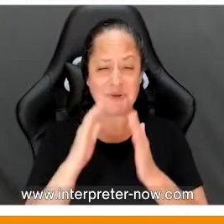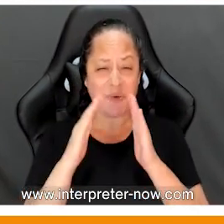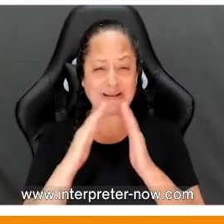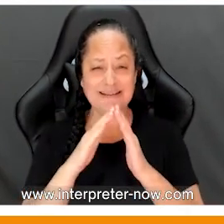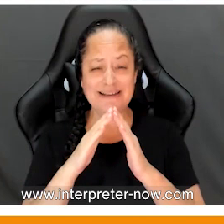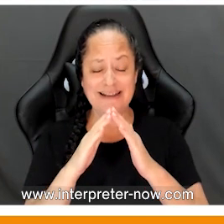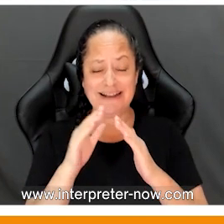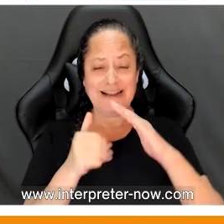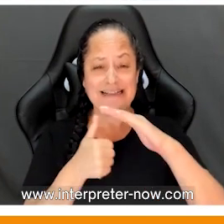New York City Subway, it is hot!